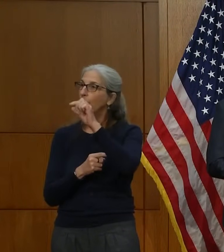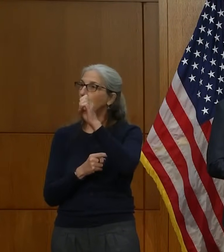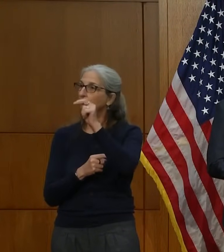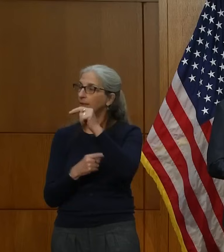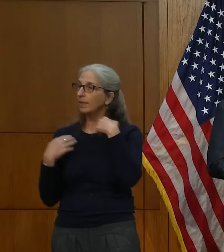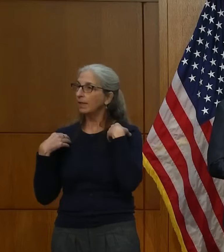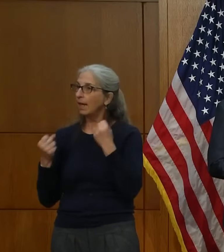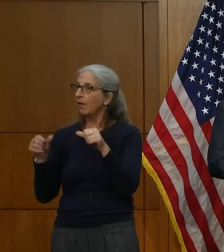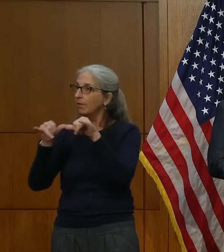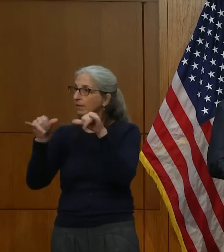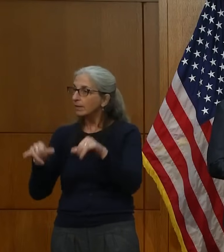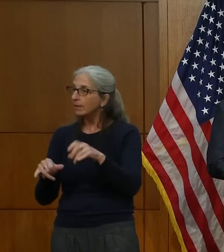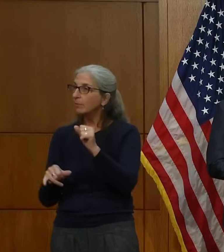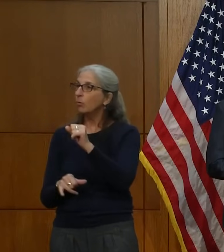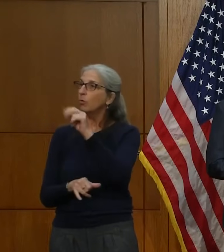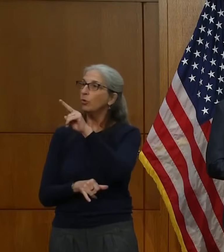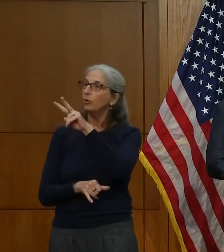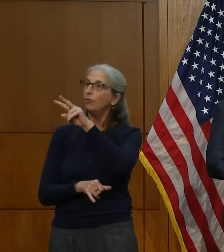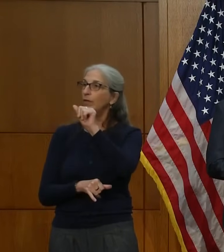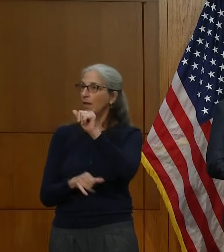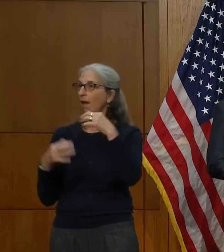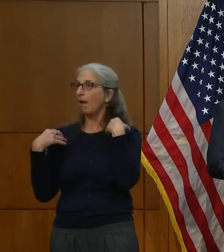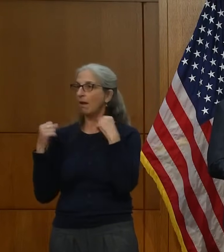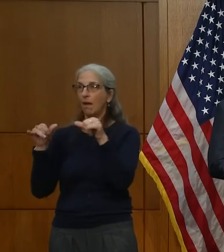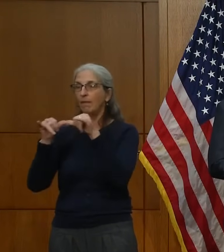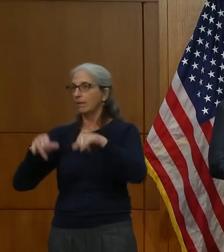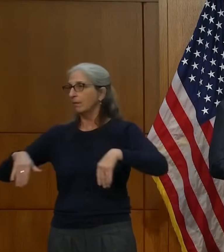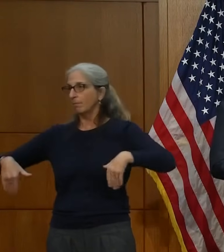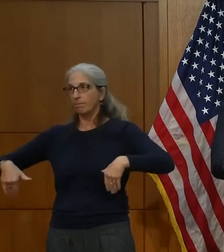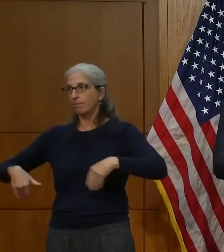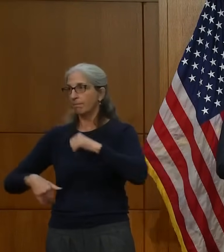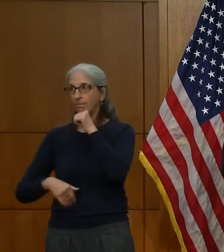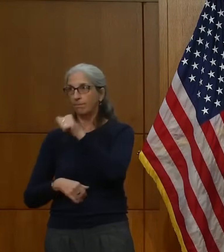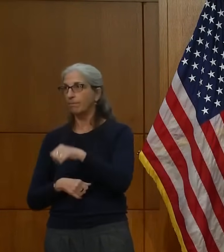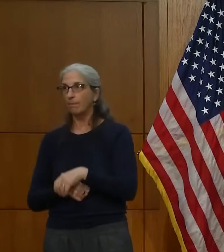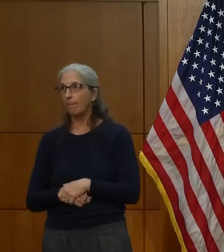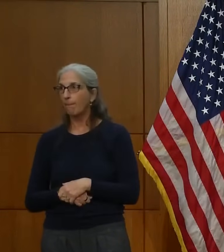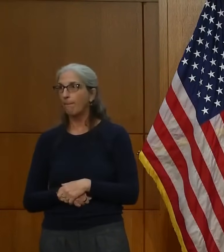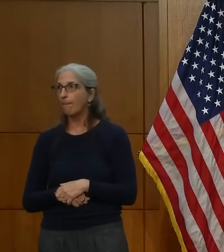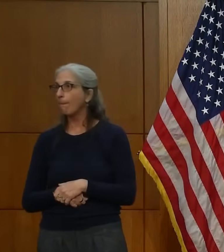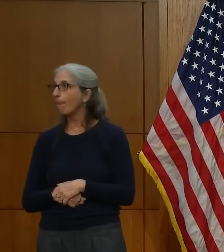REGIONS EITHER OF TENNESSEE OR OR UP TO, FOR EXAMPLE, CAREER LIAN HEALTH SYSTEM OR UVA